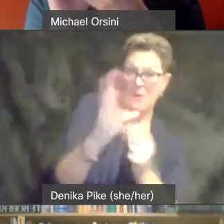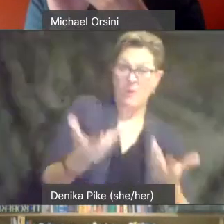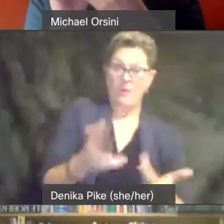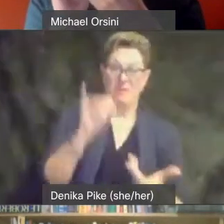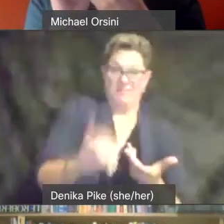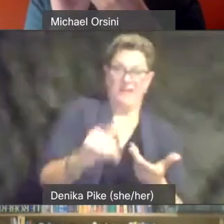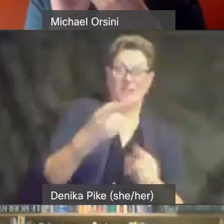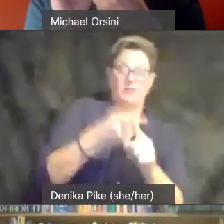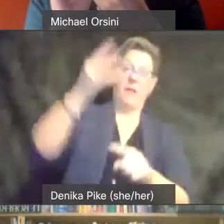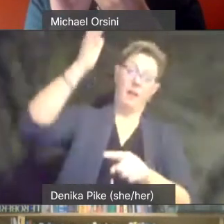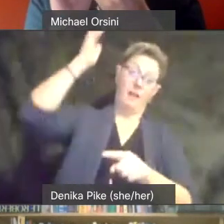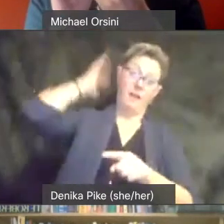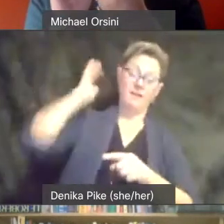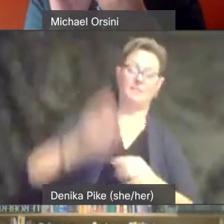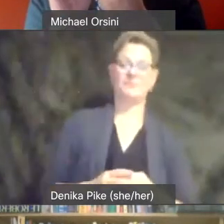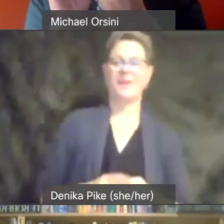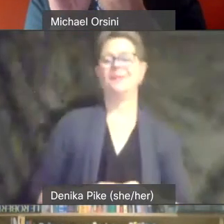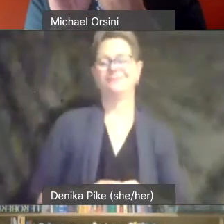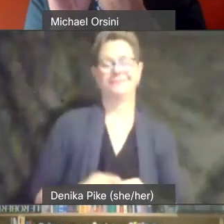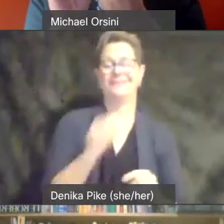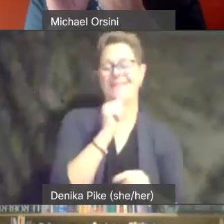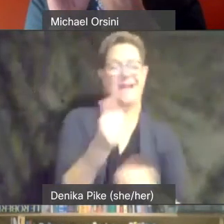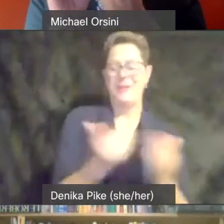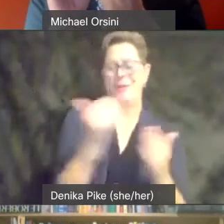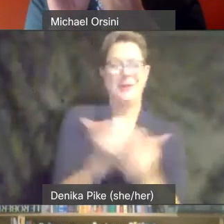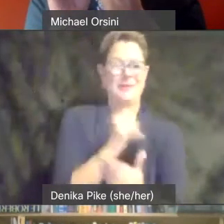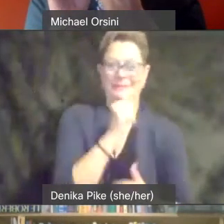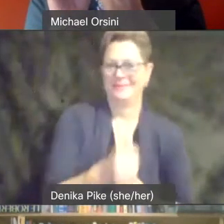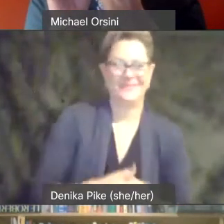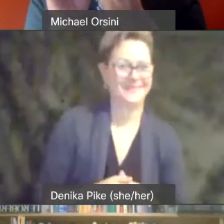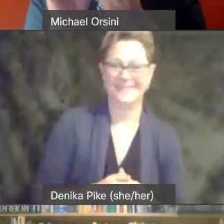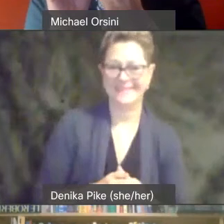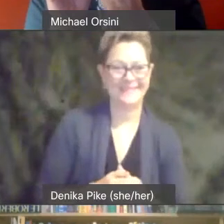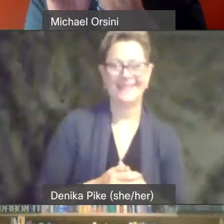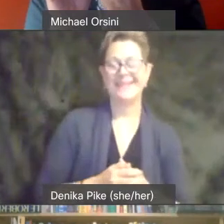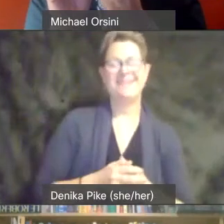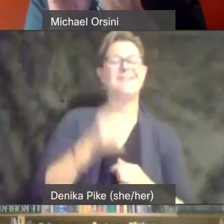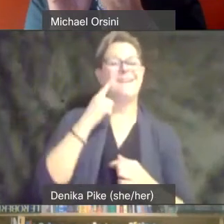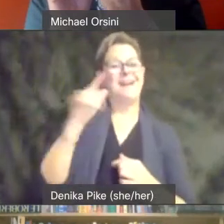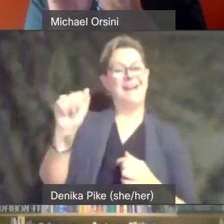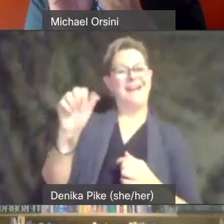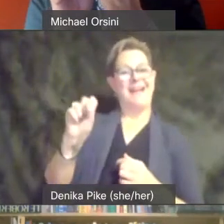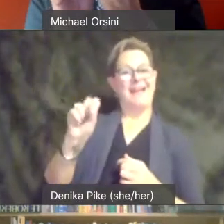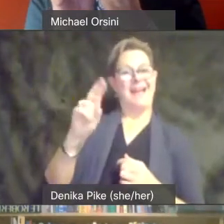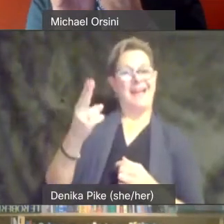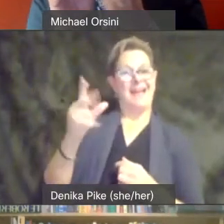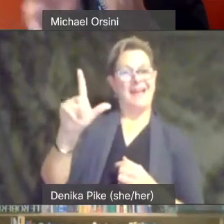Yeah, this is this is nothing new and I think actually did a great job of kind of describing.